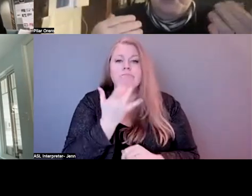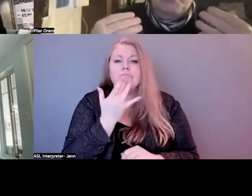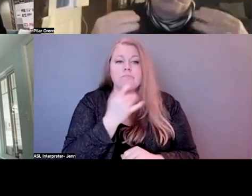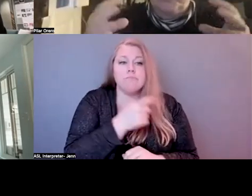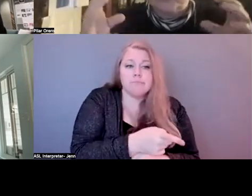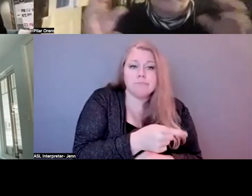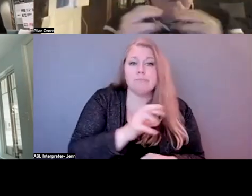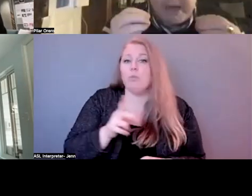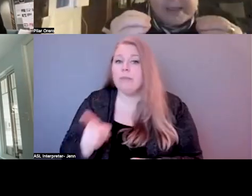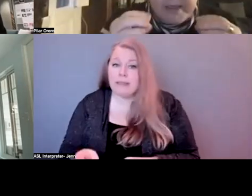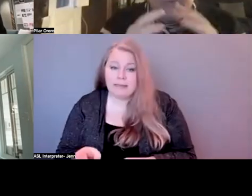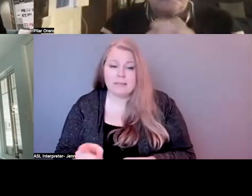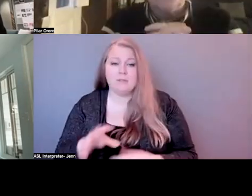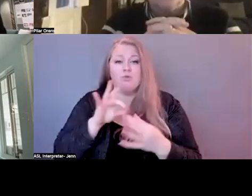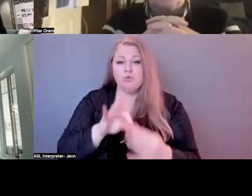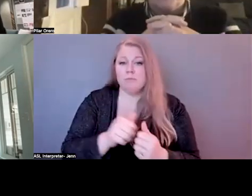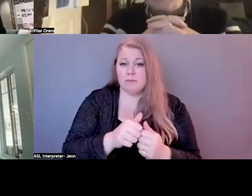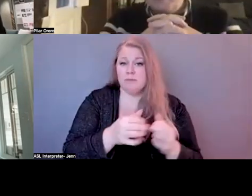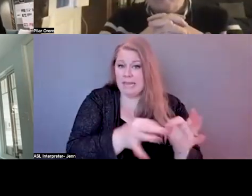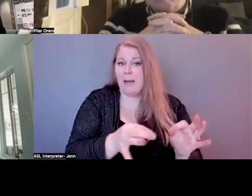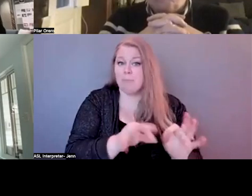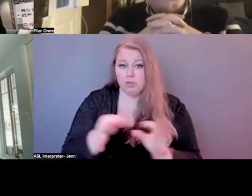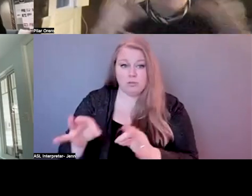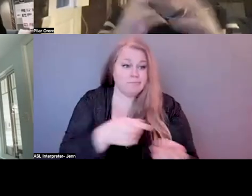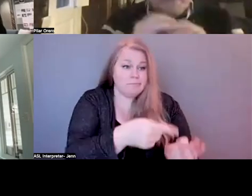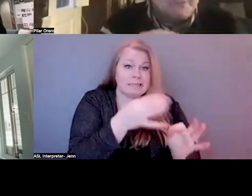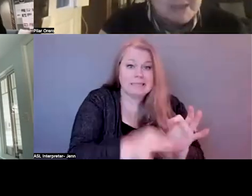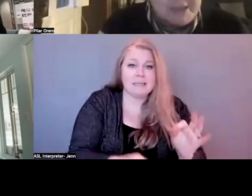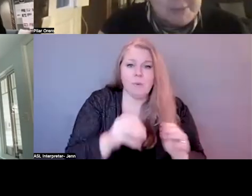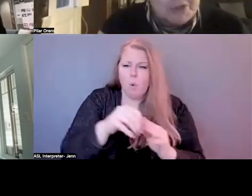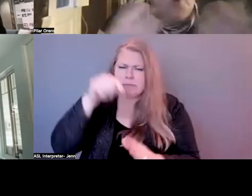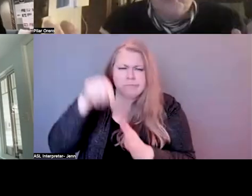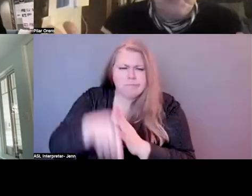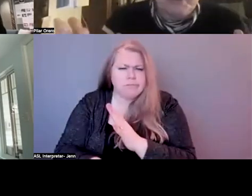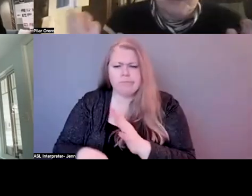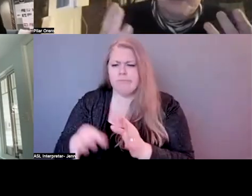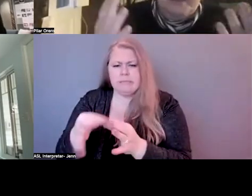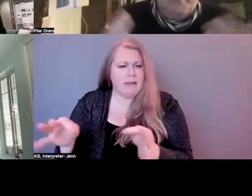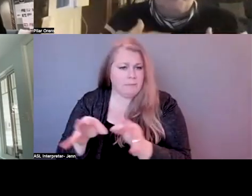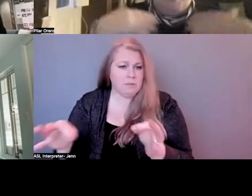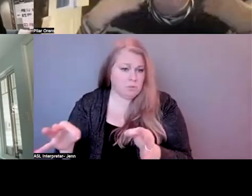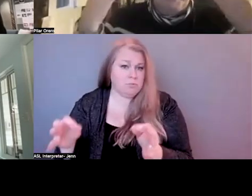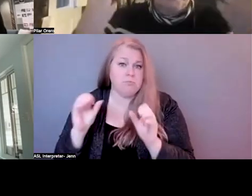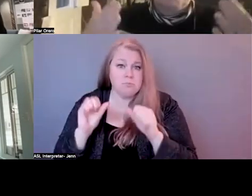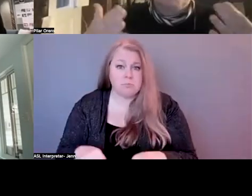So summarized captions or very very summarized captions or the opposite. Amazingly.